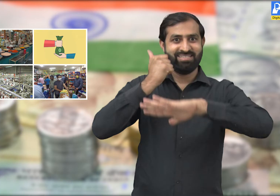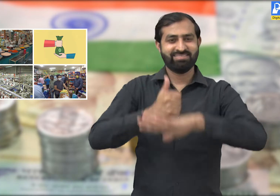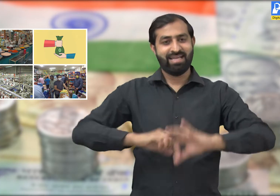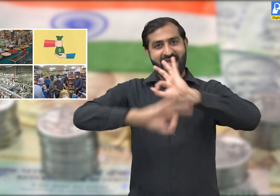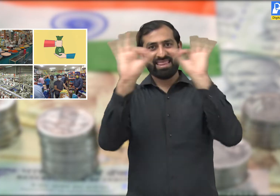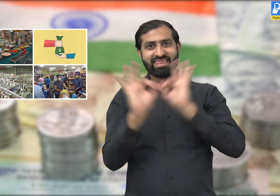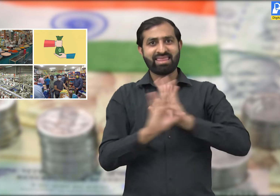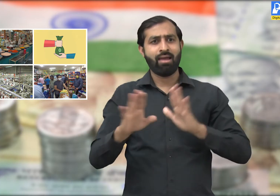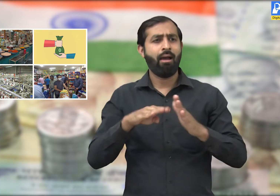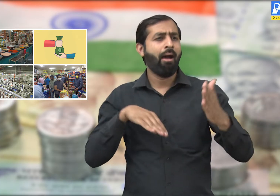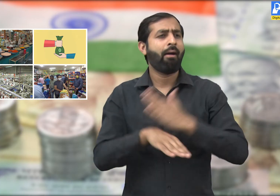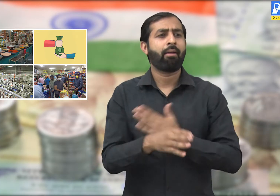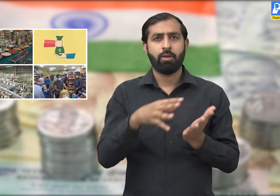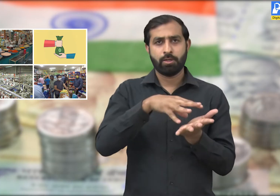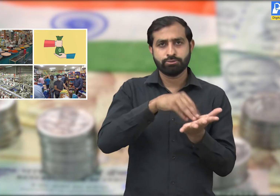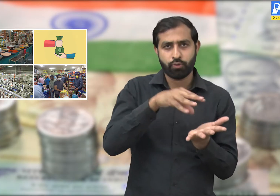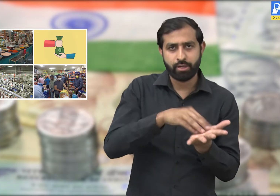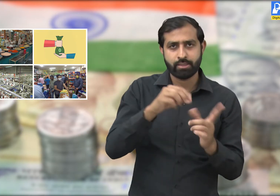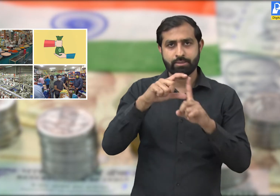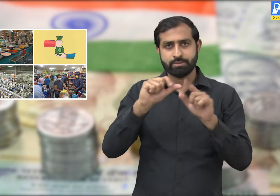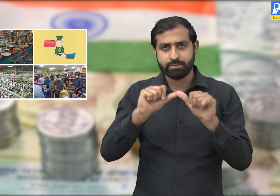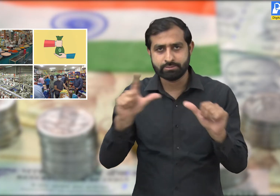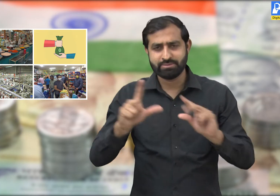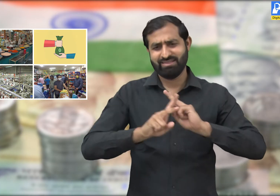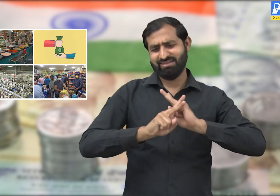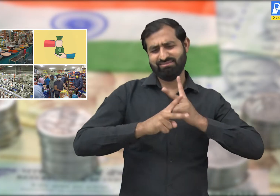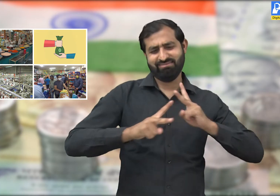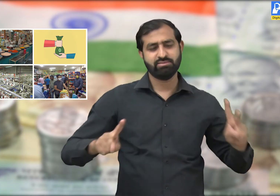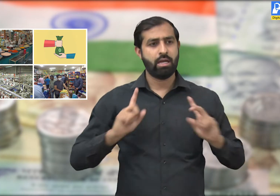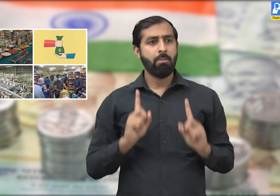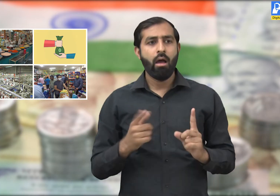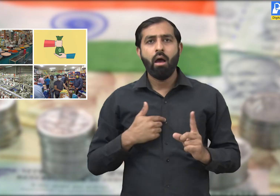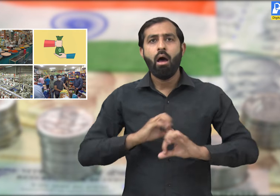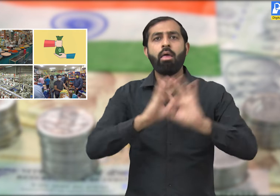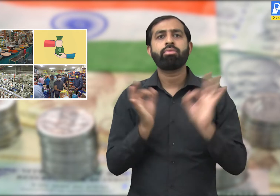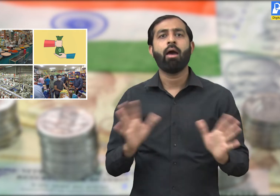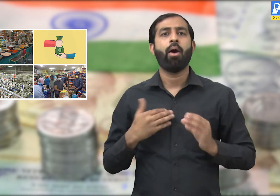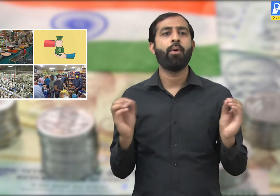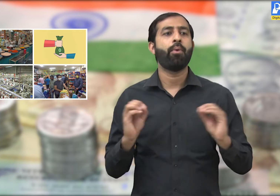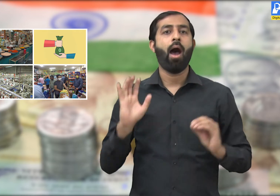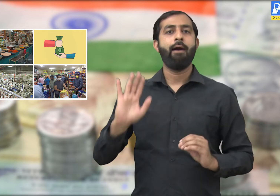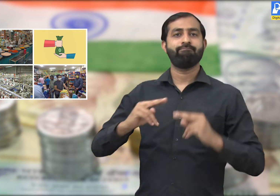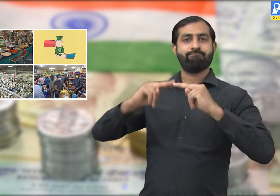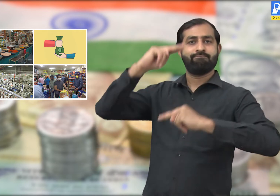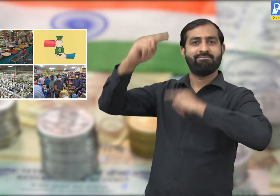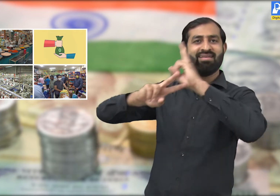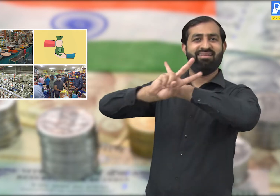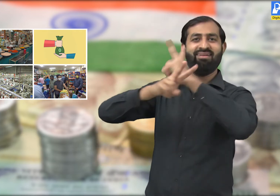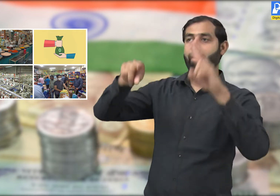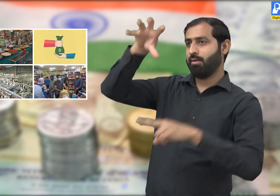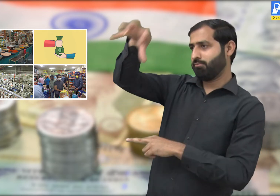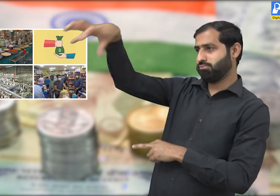However, I do not have all the infrastructure and the produce to sell. So I will locate factories,